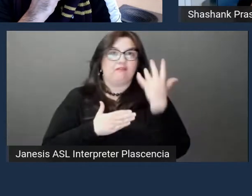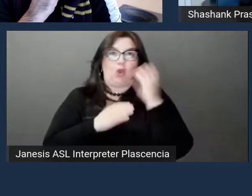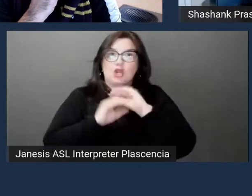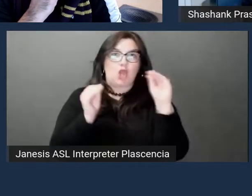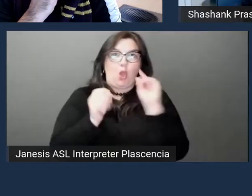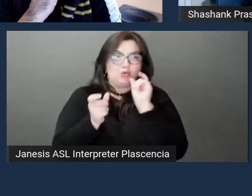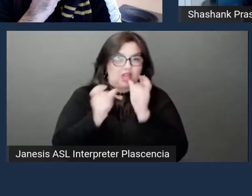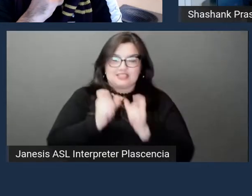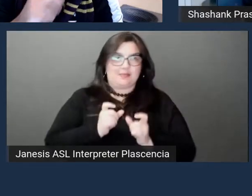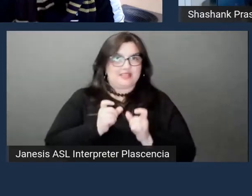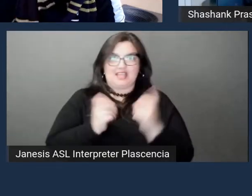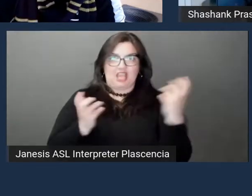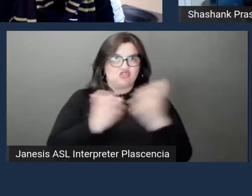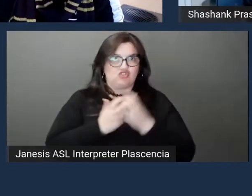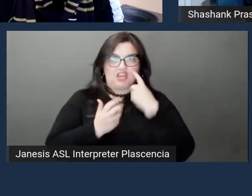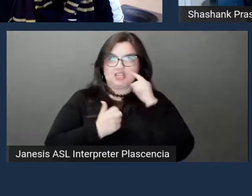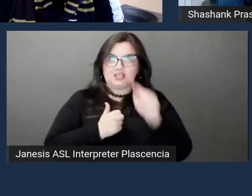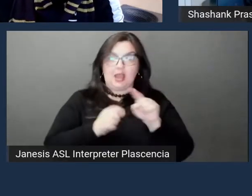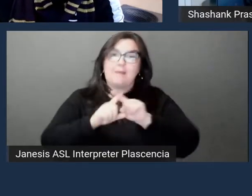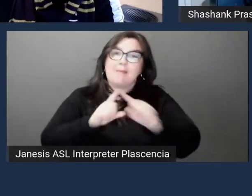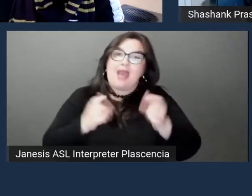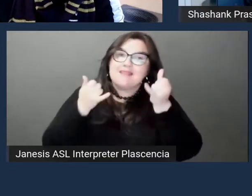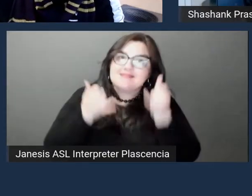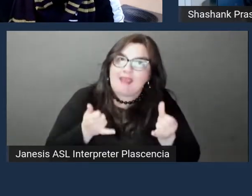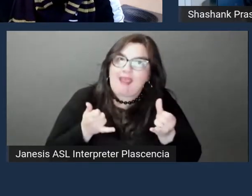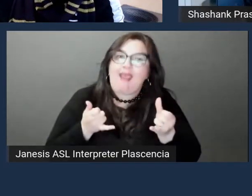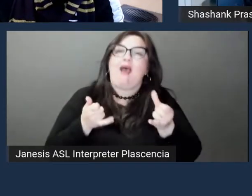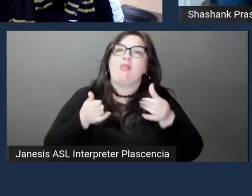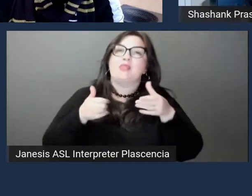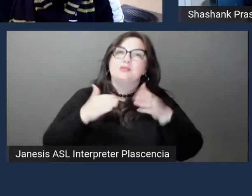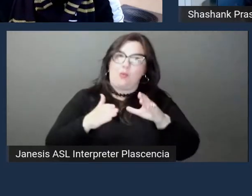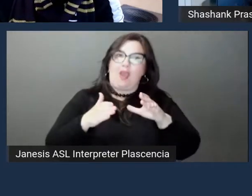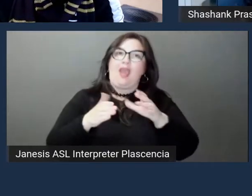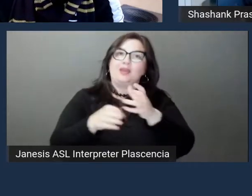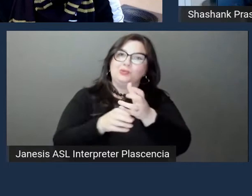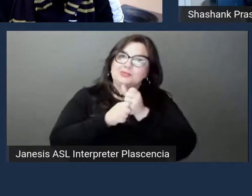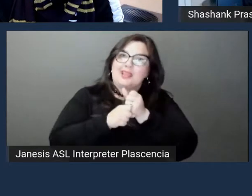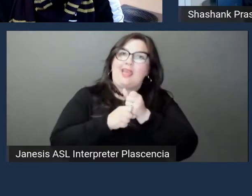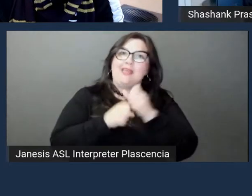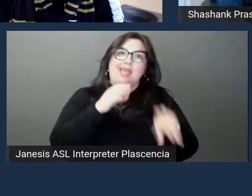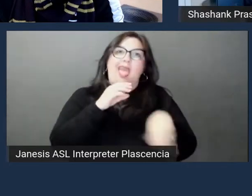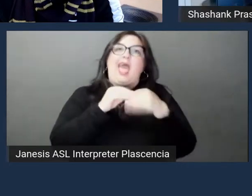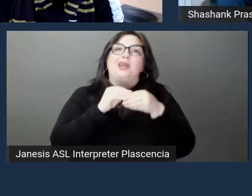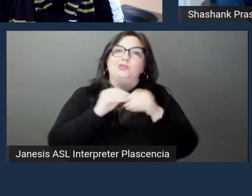to get the extra capability control over sort of the application,